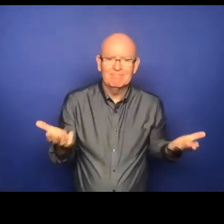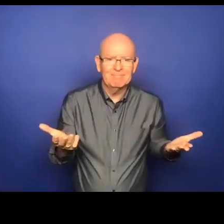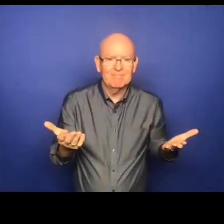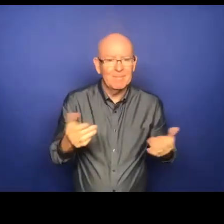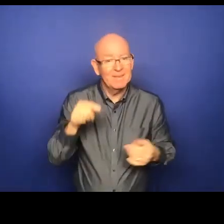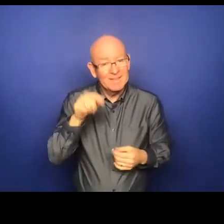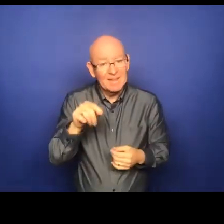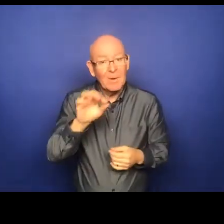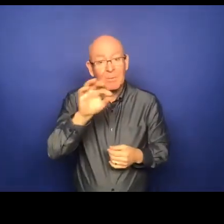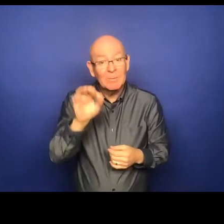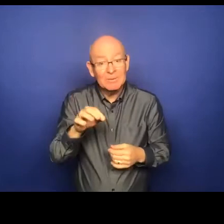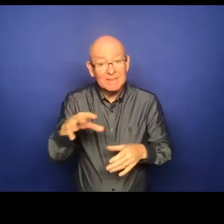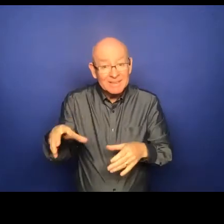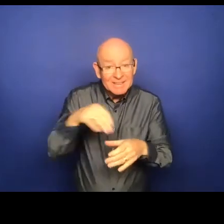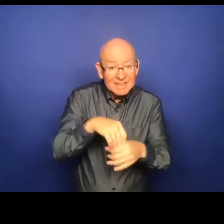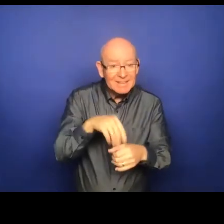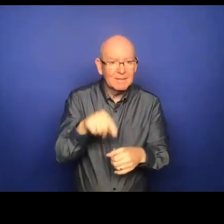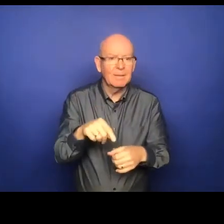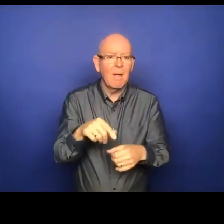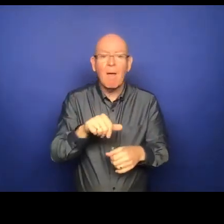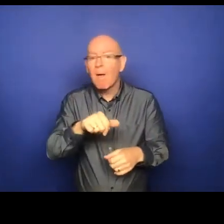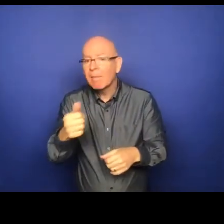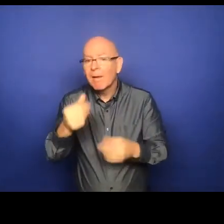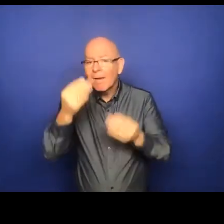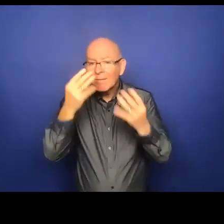been started up. These also should include at least one of the Washington